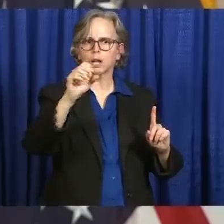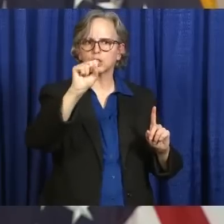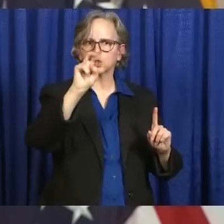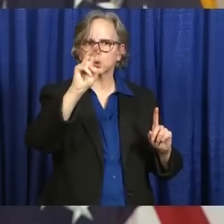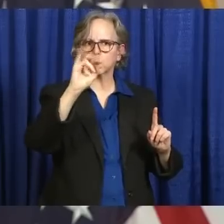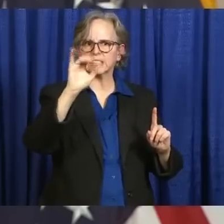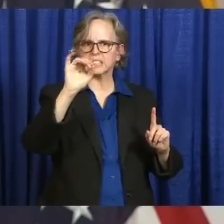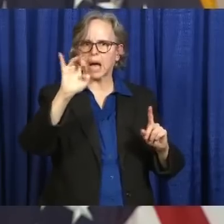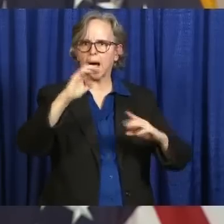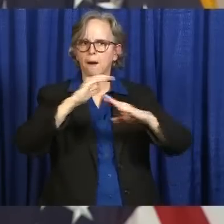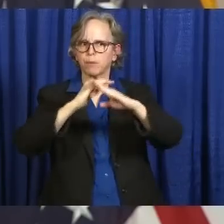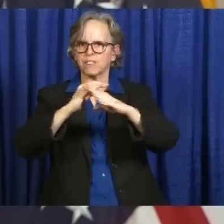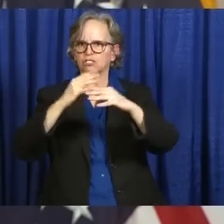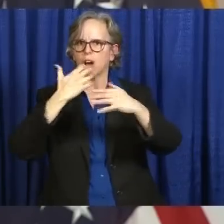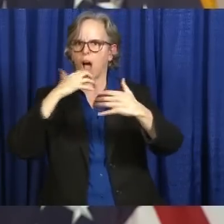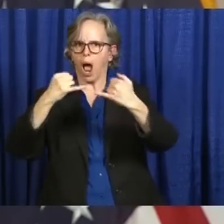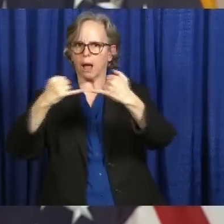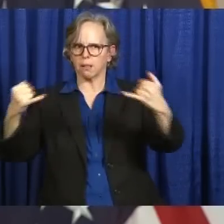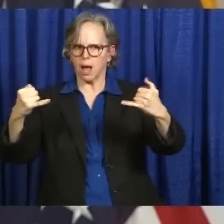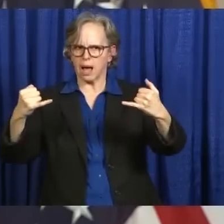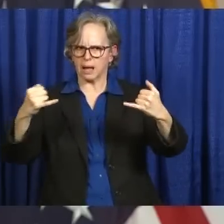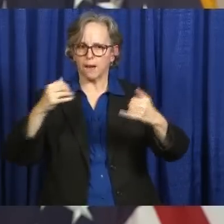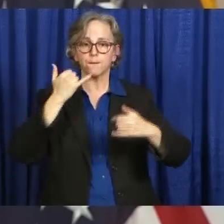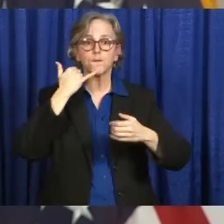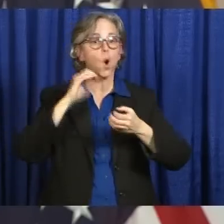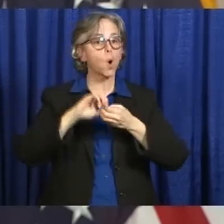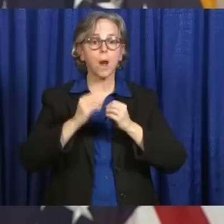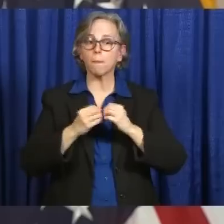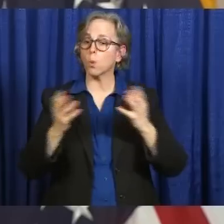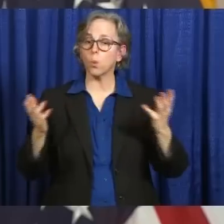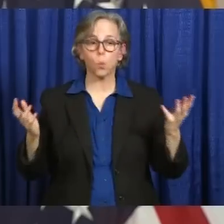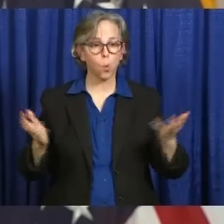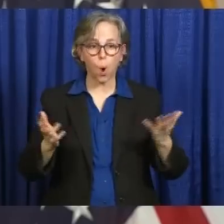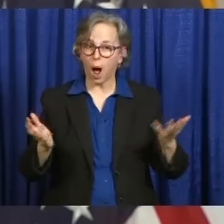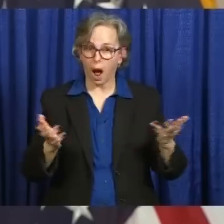MIGHT HURT THEMSELVES, PLEASE, I URGE YOU TO HAVE THEM CALL THE SUICIDE PREVENTION HOTLINE